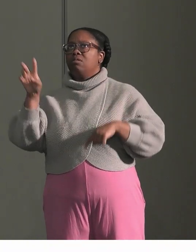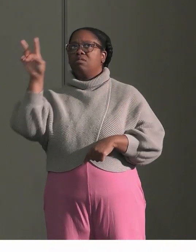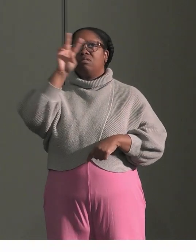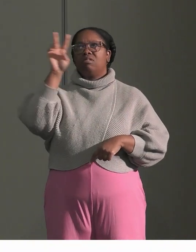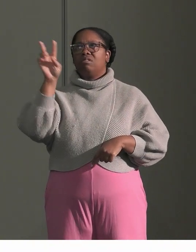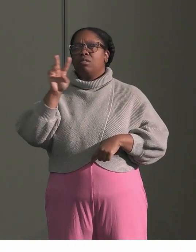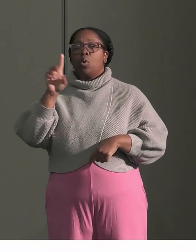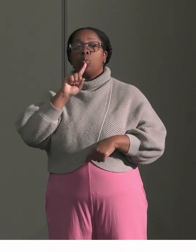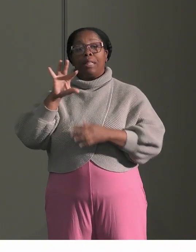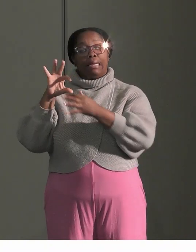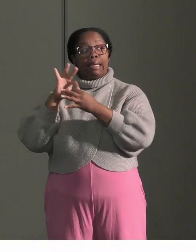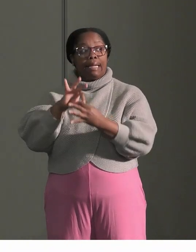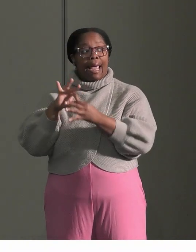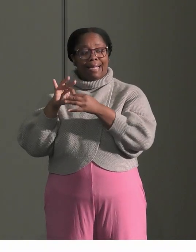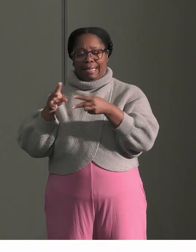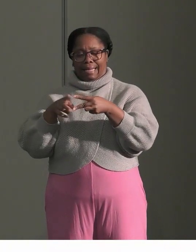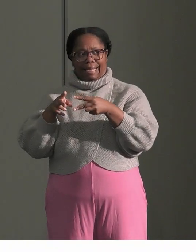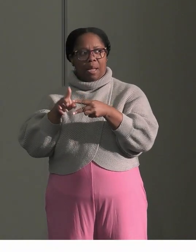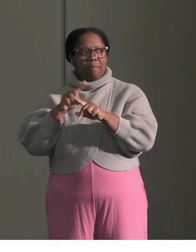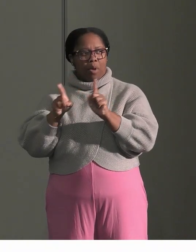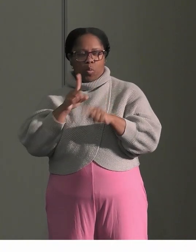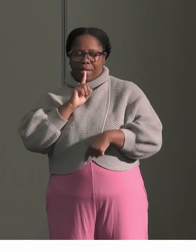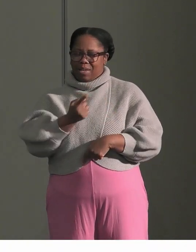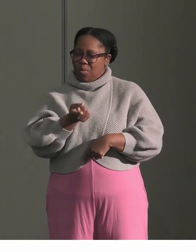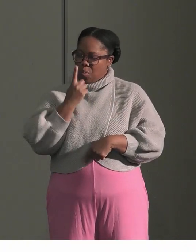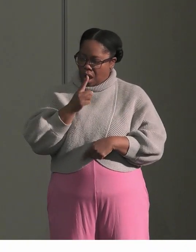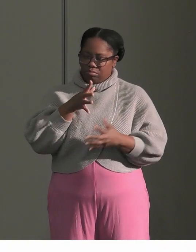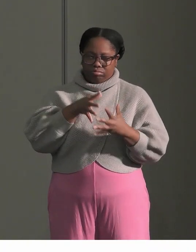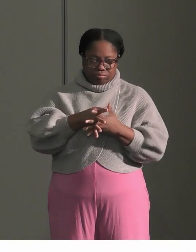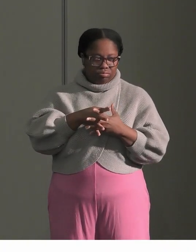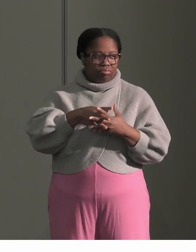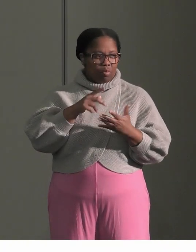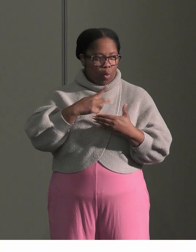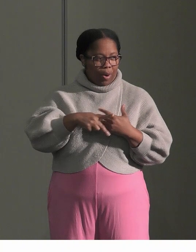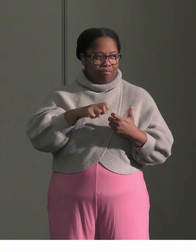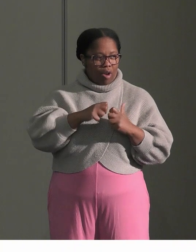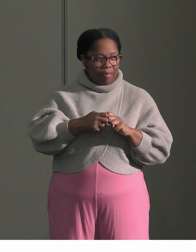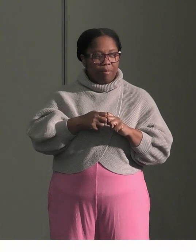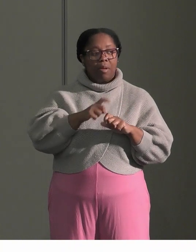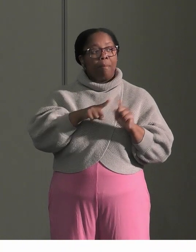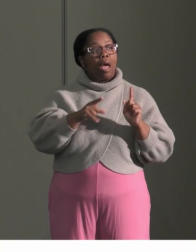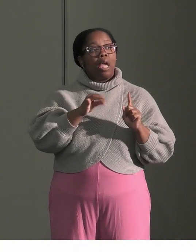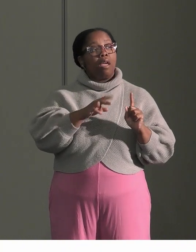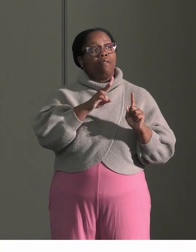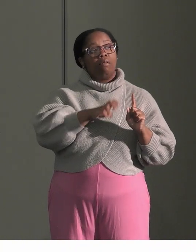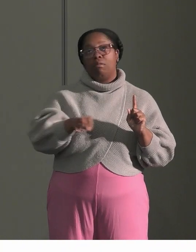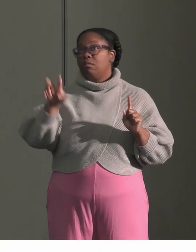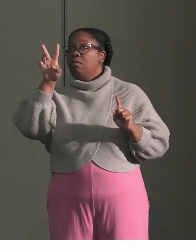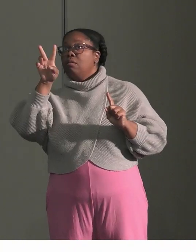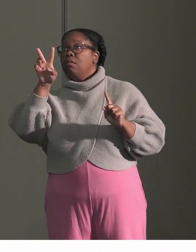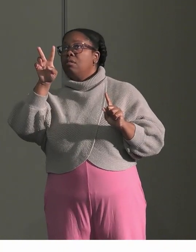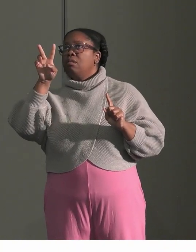but one is a programmatic problem. You jump to the top of the screen you refinding your way,